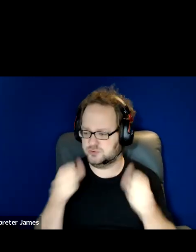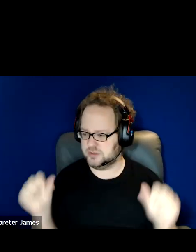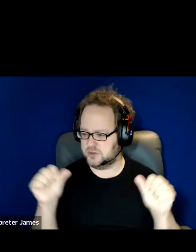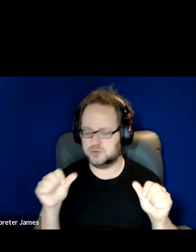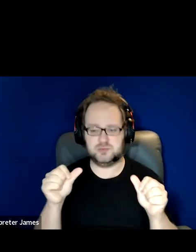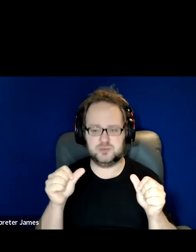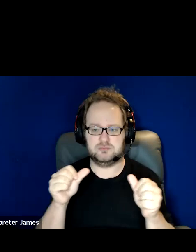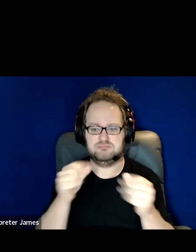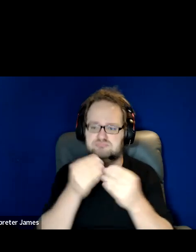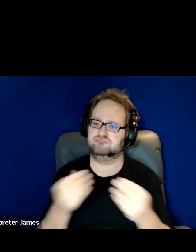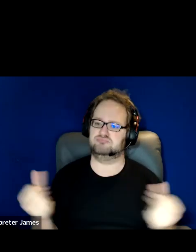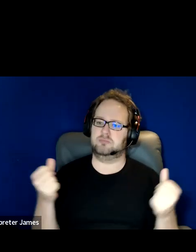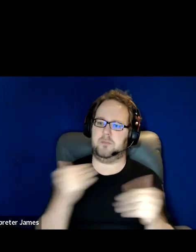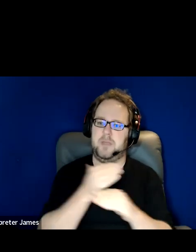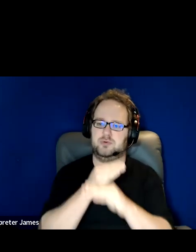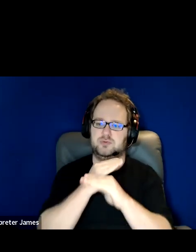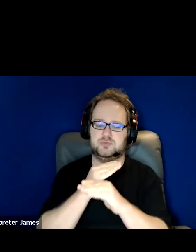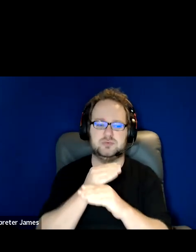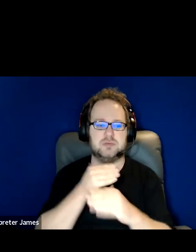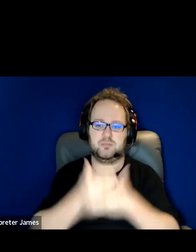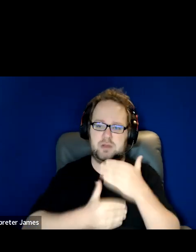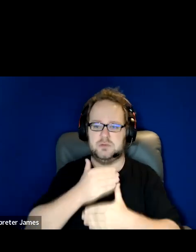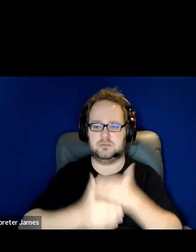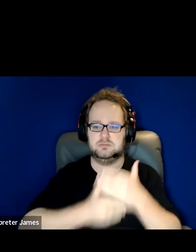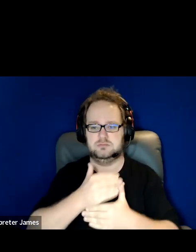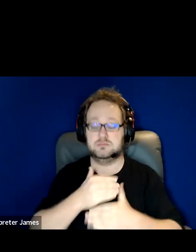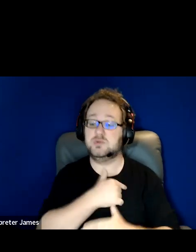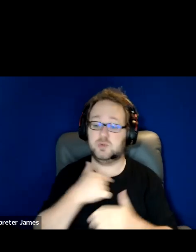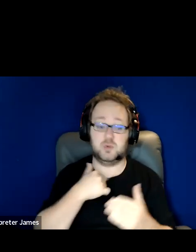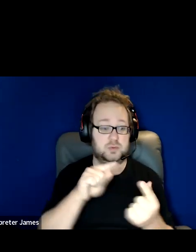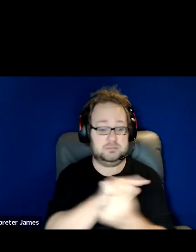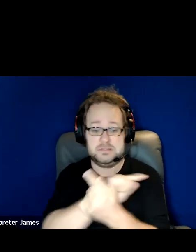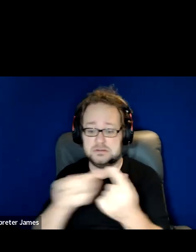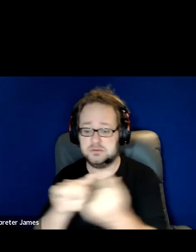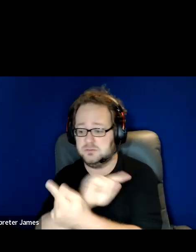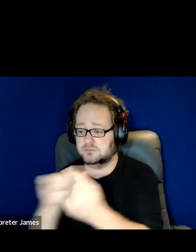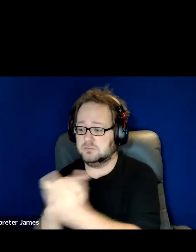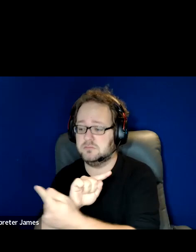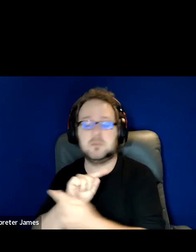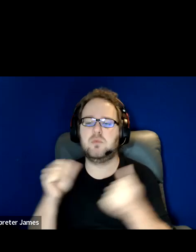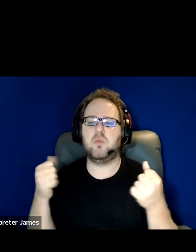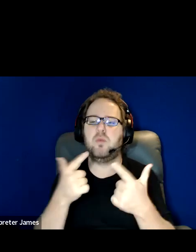process moving. And we met with and continue to meet with every single player in the vaccine